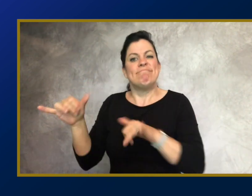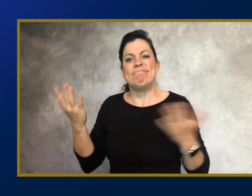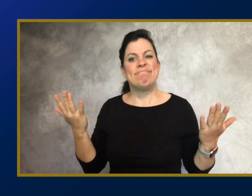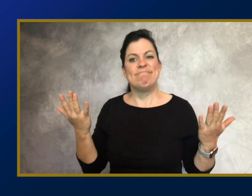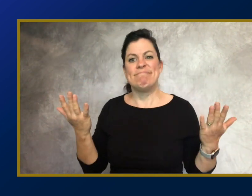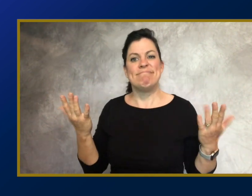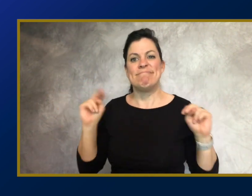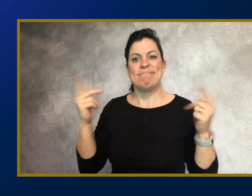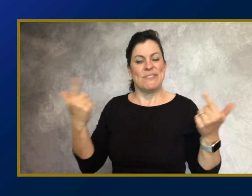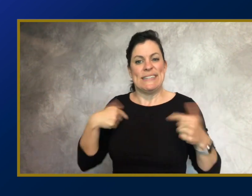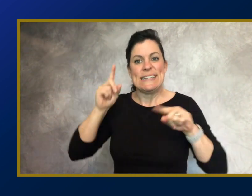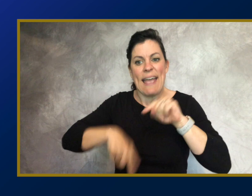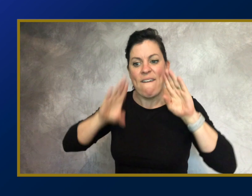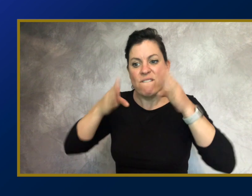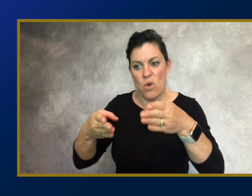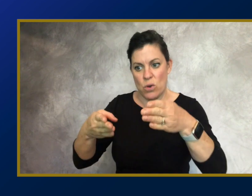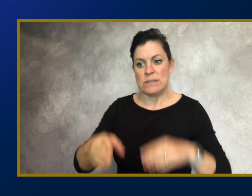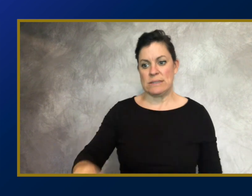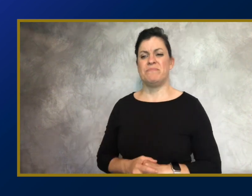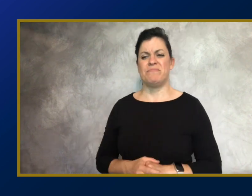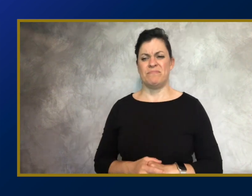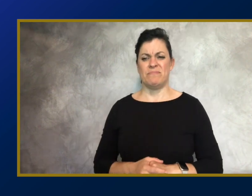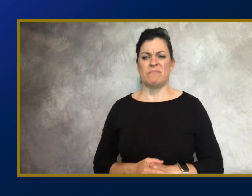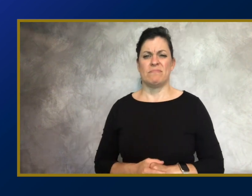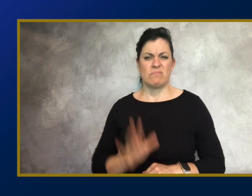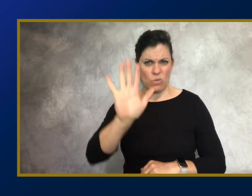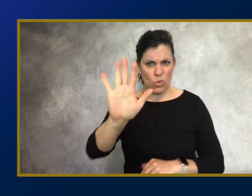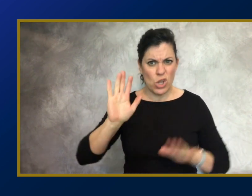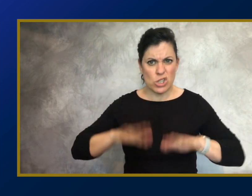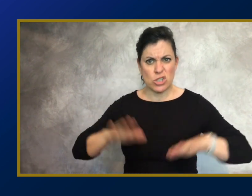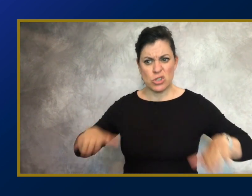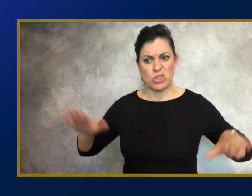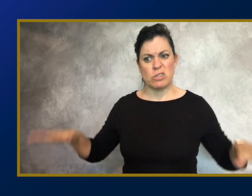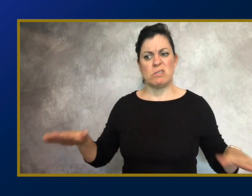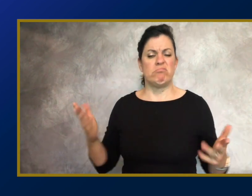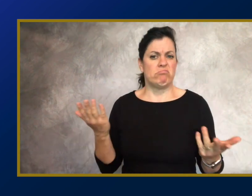So for our children here at school and basically everywhere, if they don't have core strength,